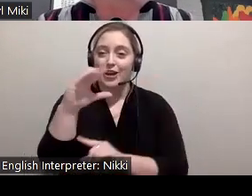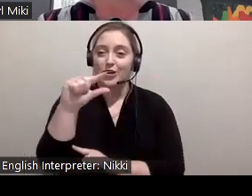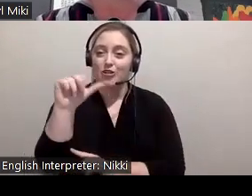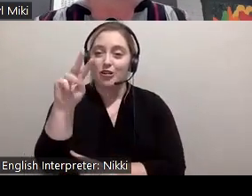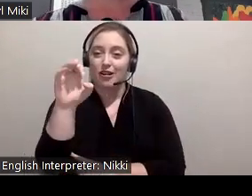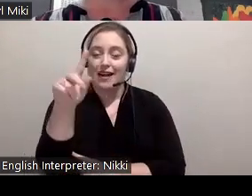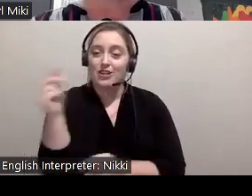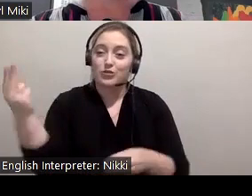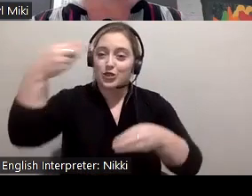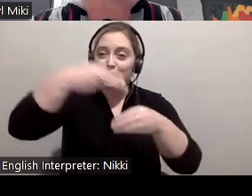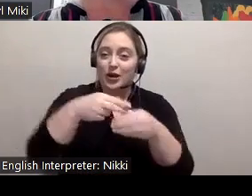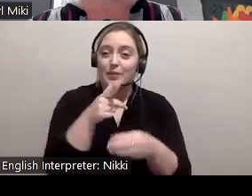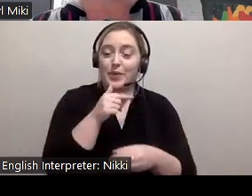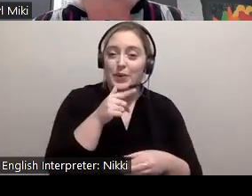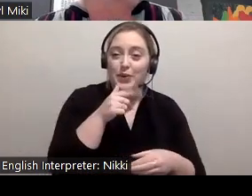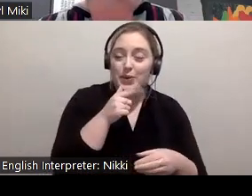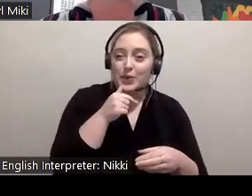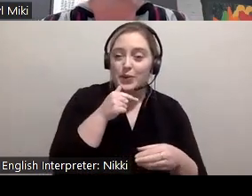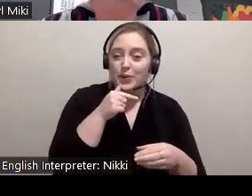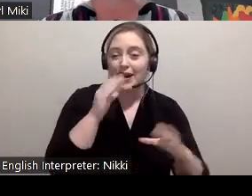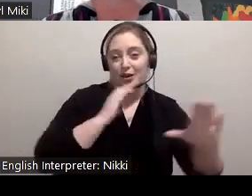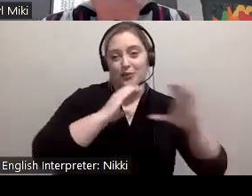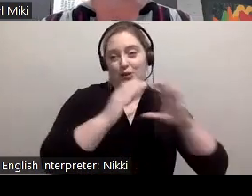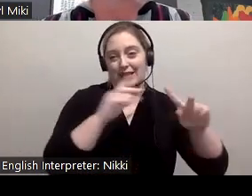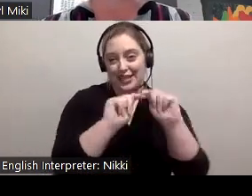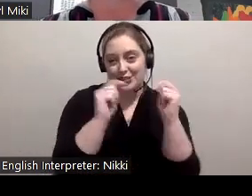tonight by our communications team Elyse Saurette and Vi